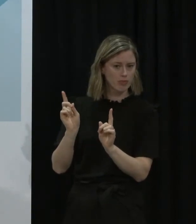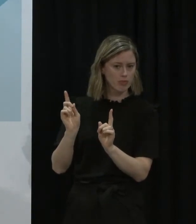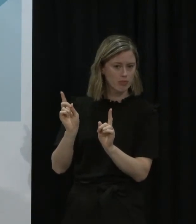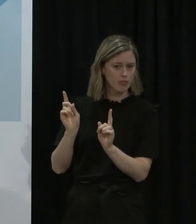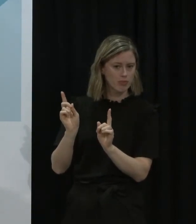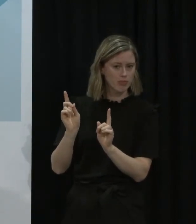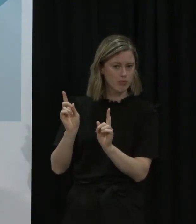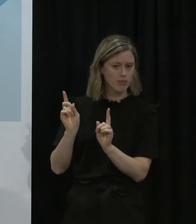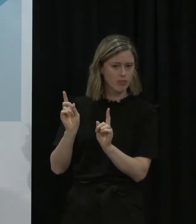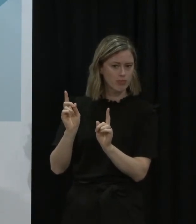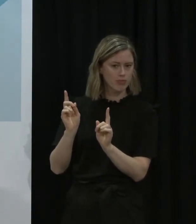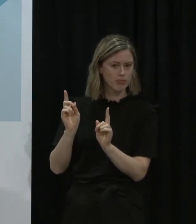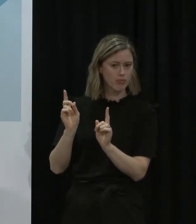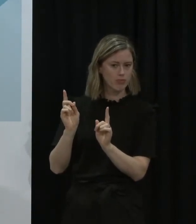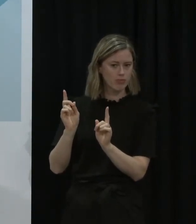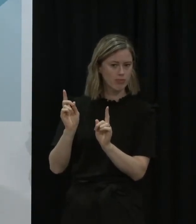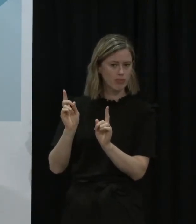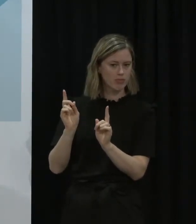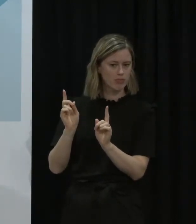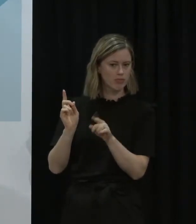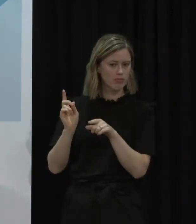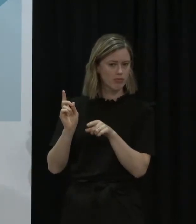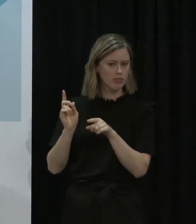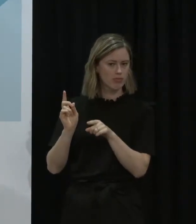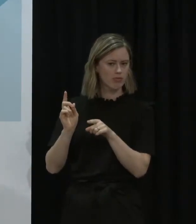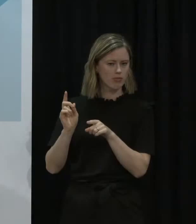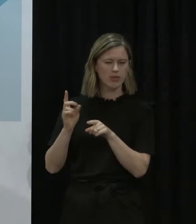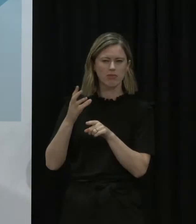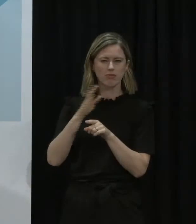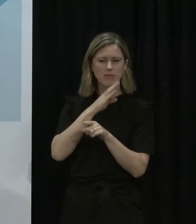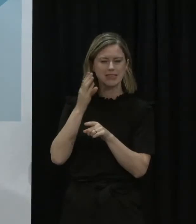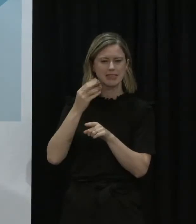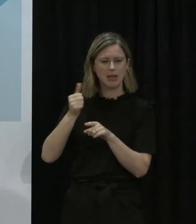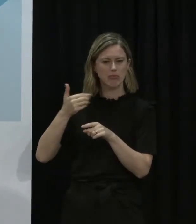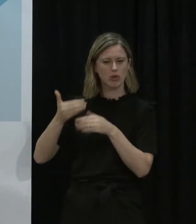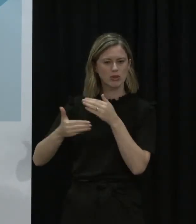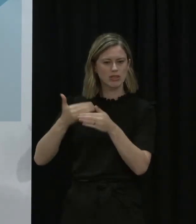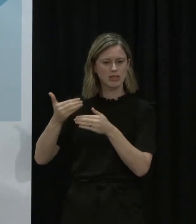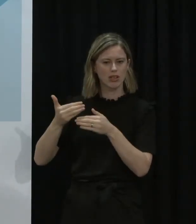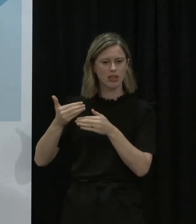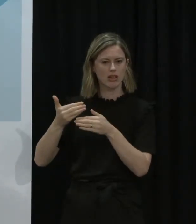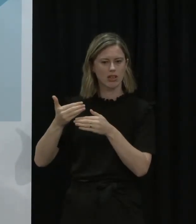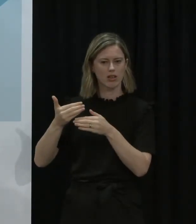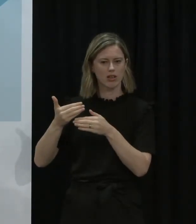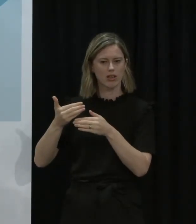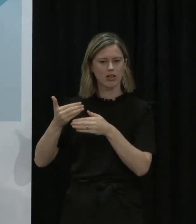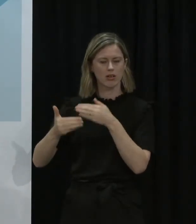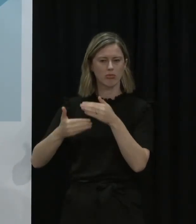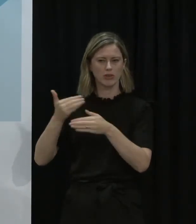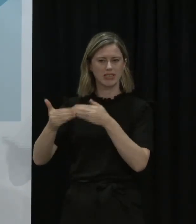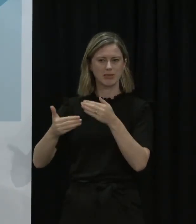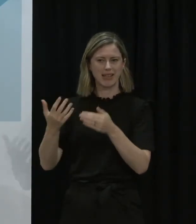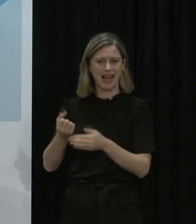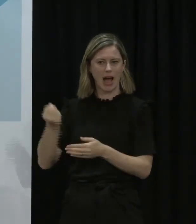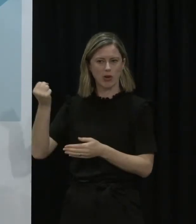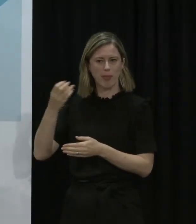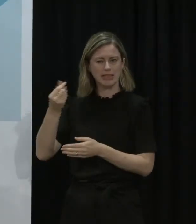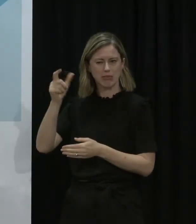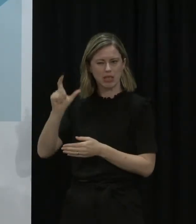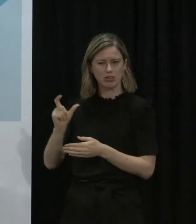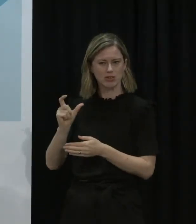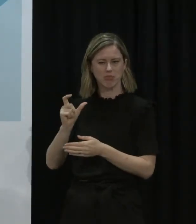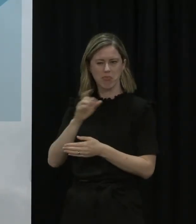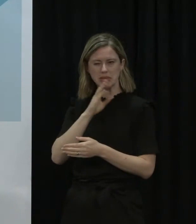as well, are you disappointed